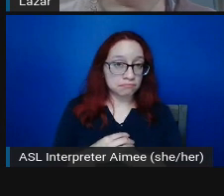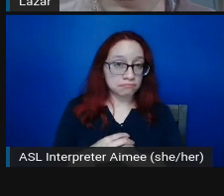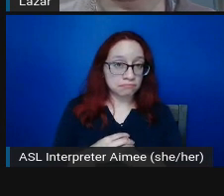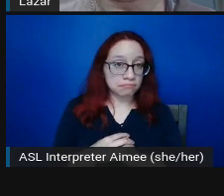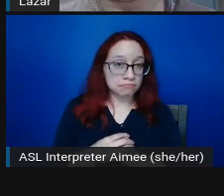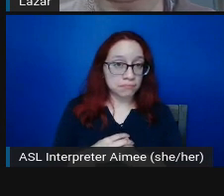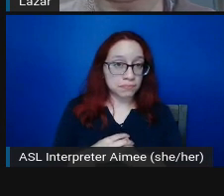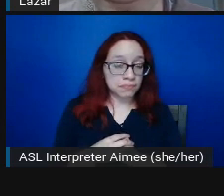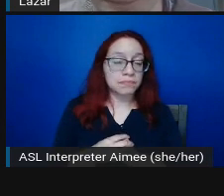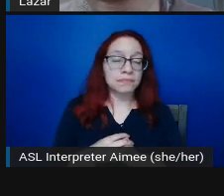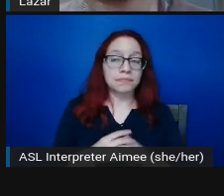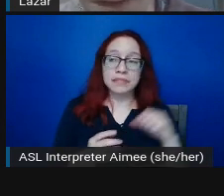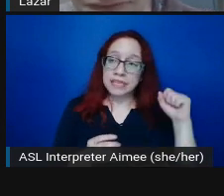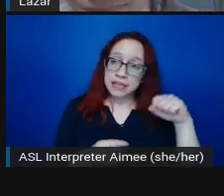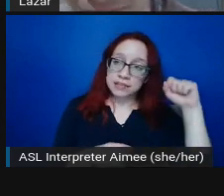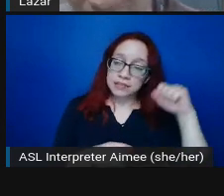Yes. Great.